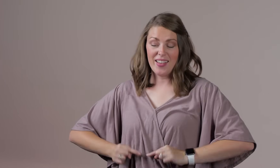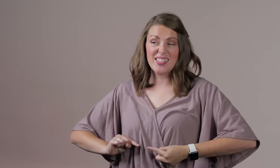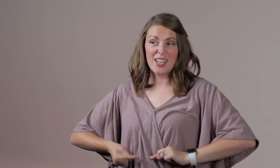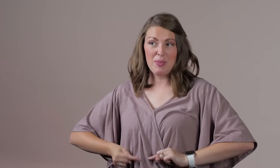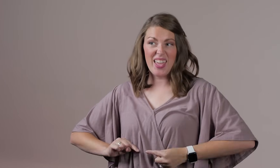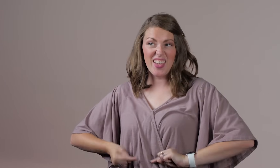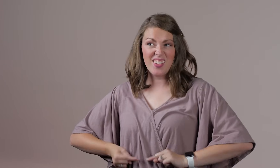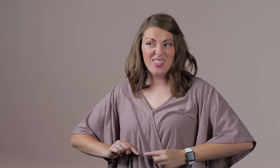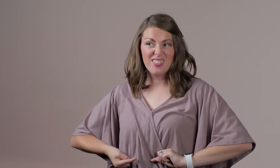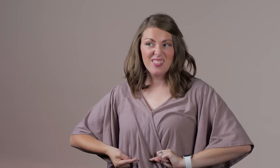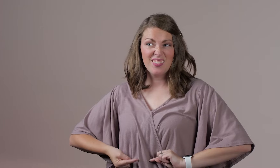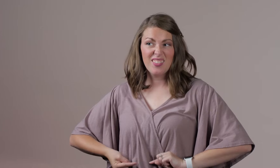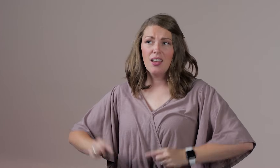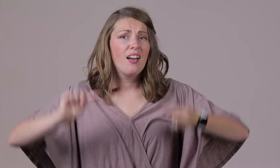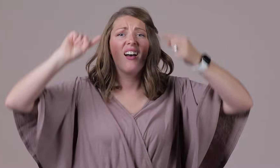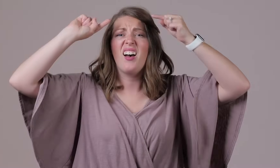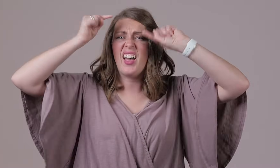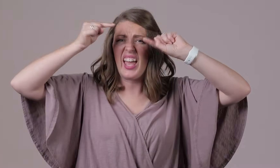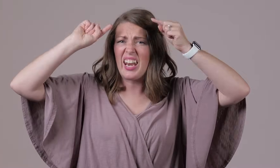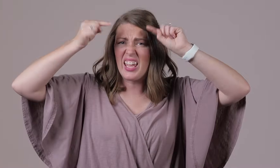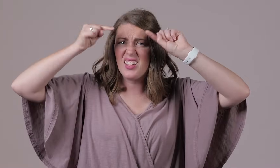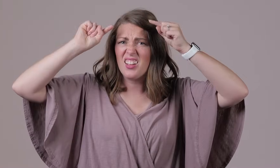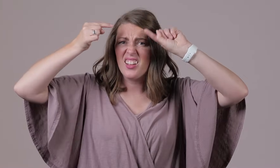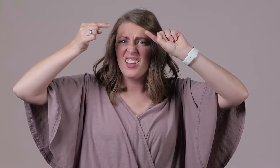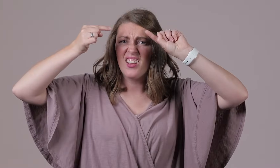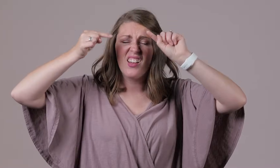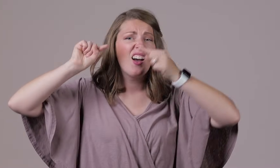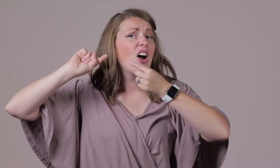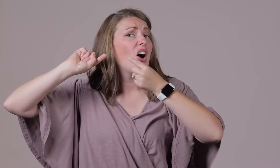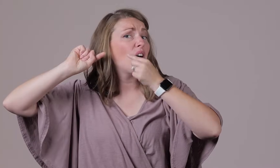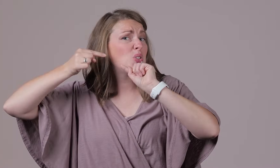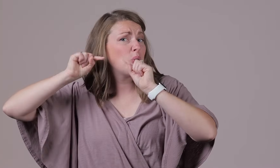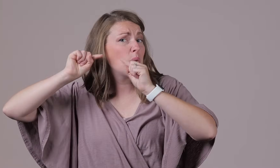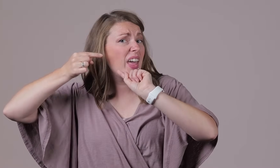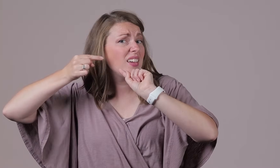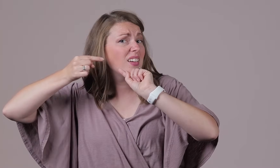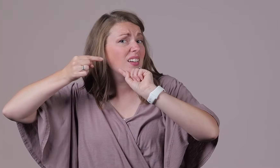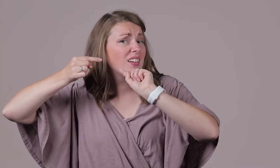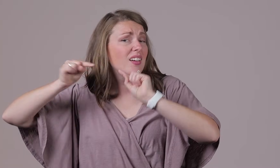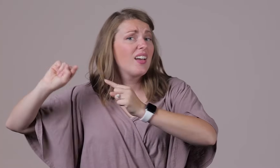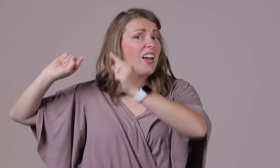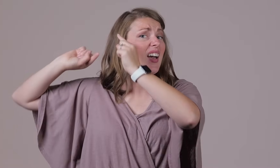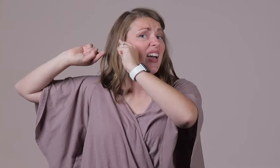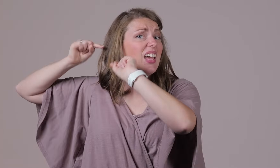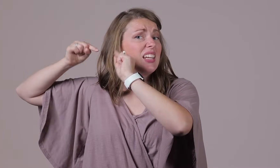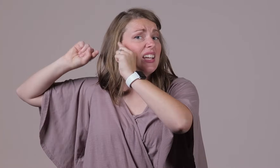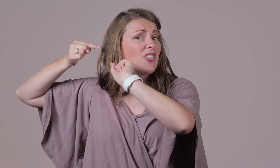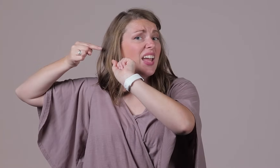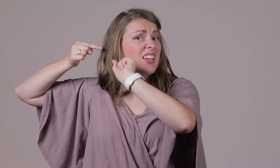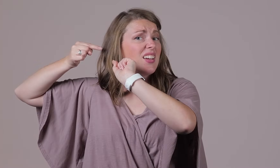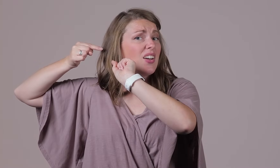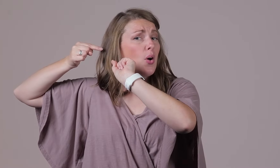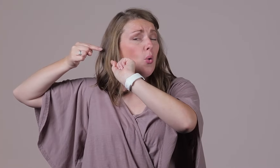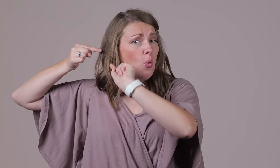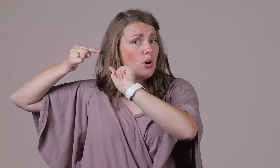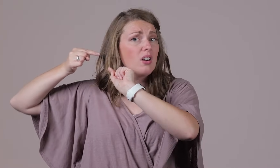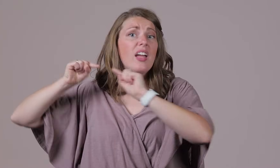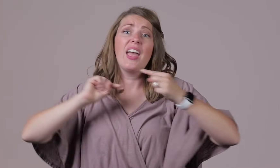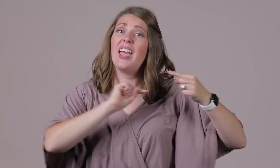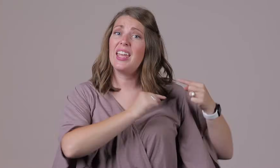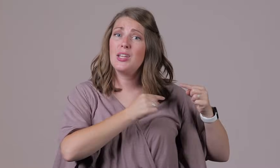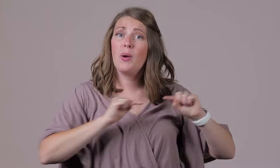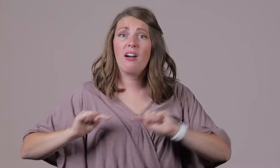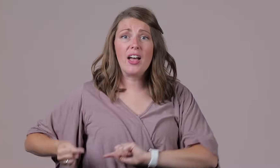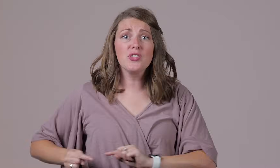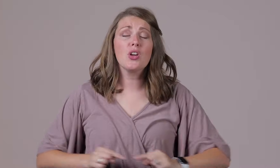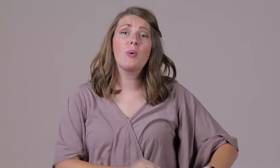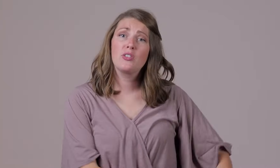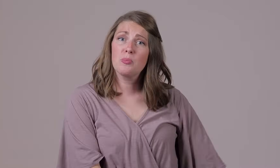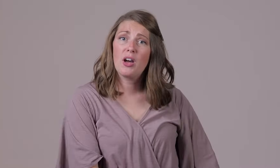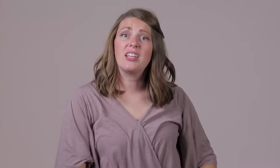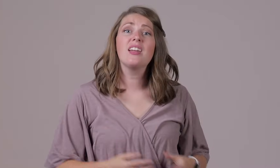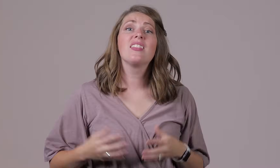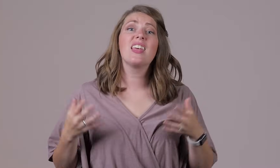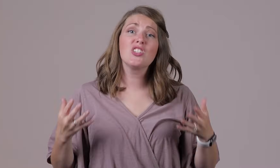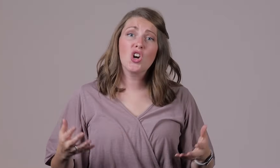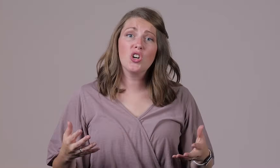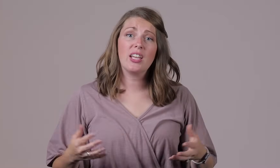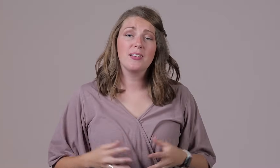a stomach ache, a headache, a toothache, an earache, or anywhere else around your body that is hurting.